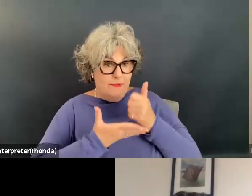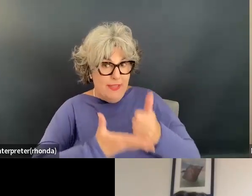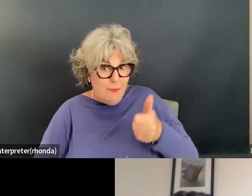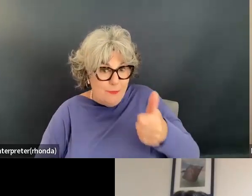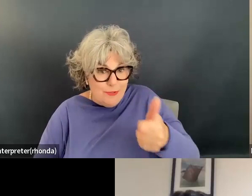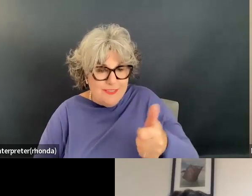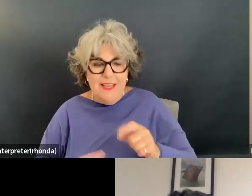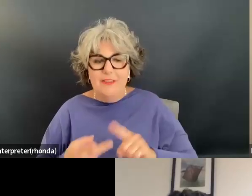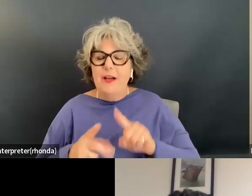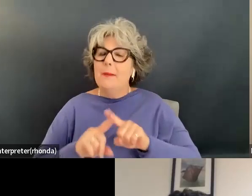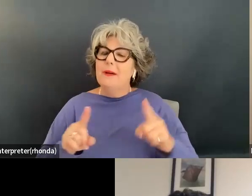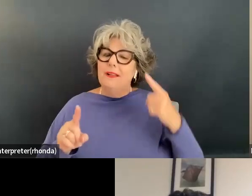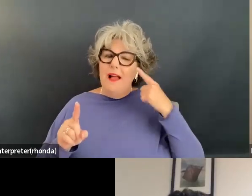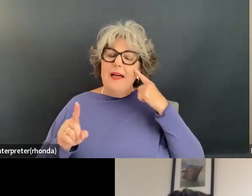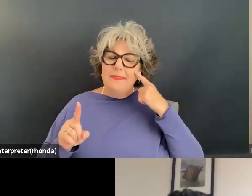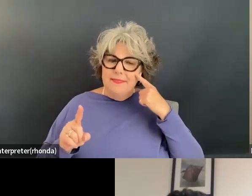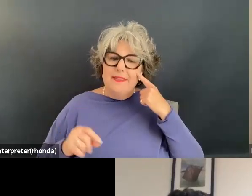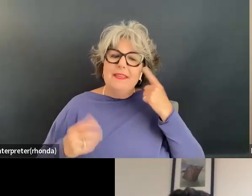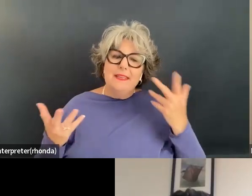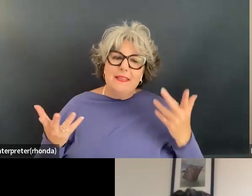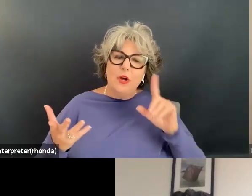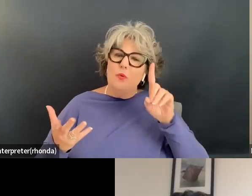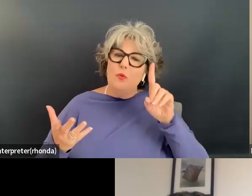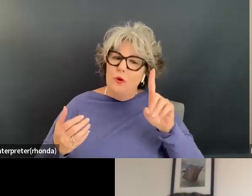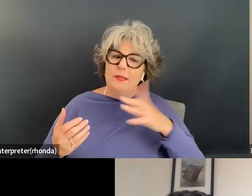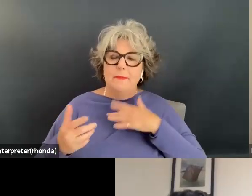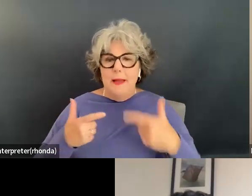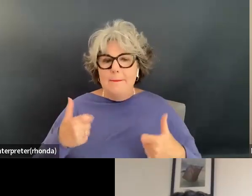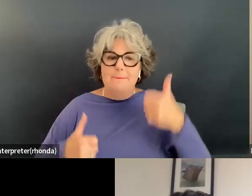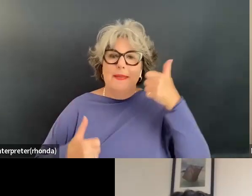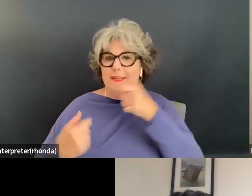What I think one of my biggest struggles,